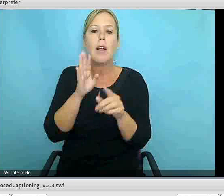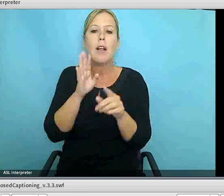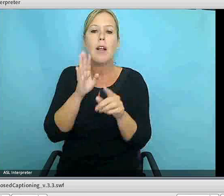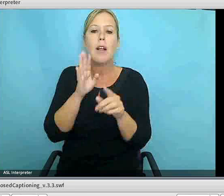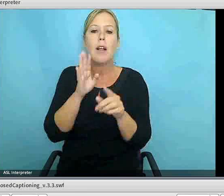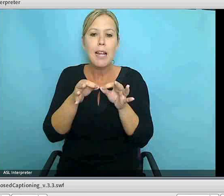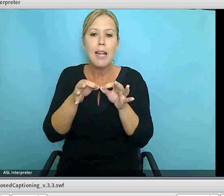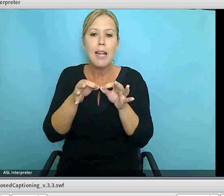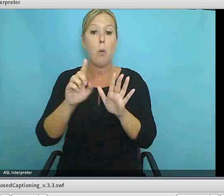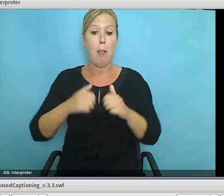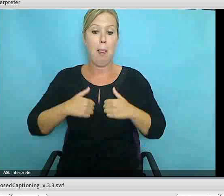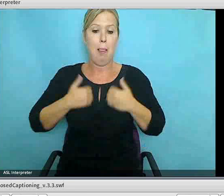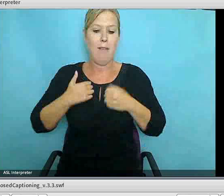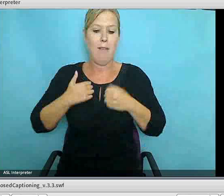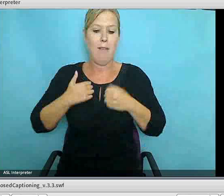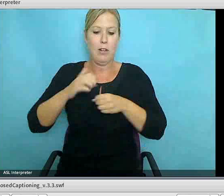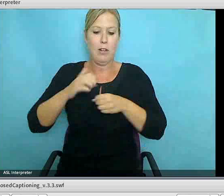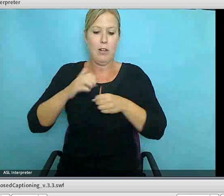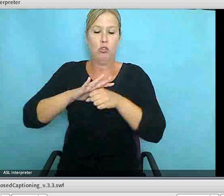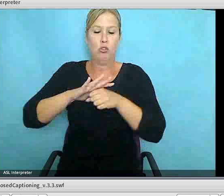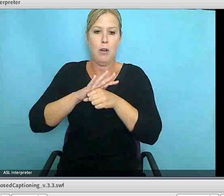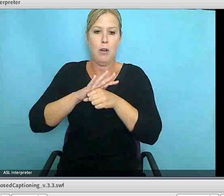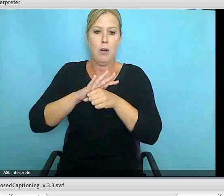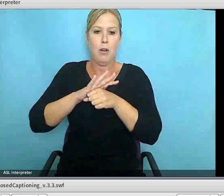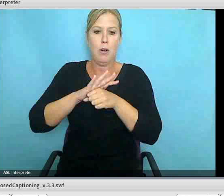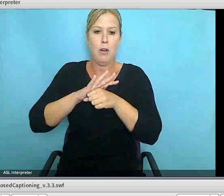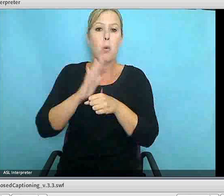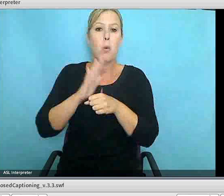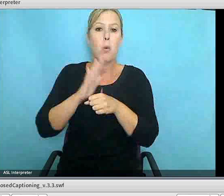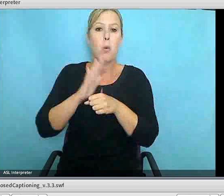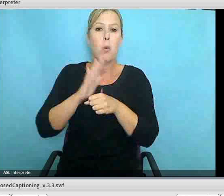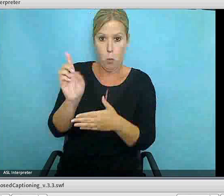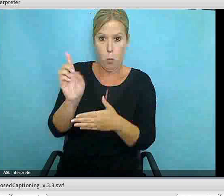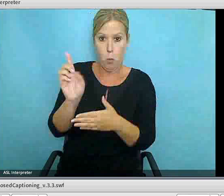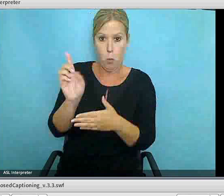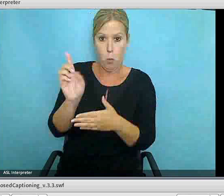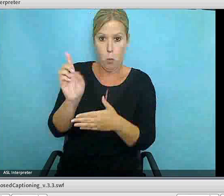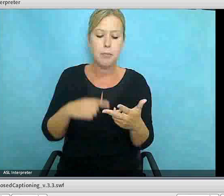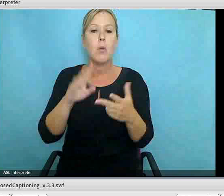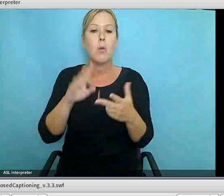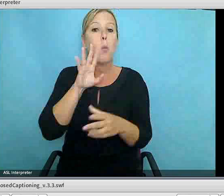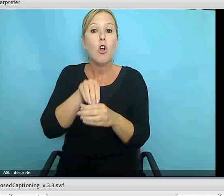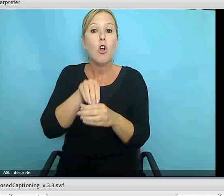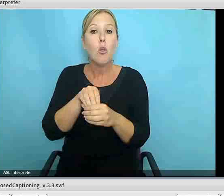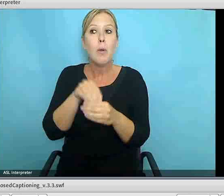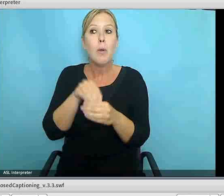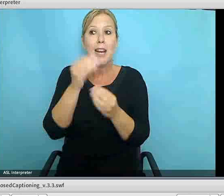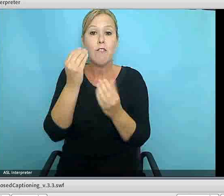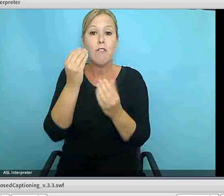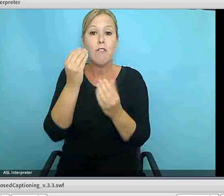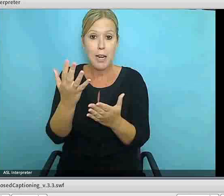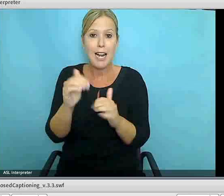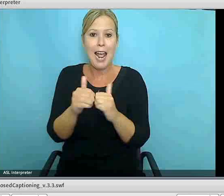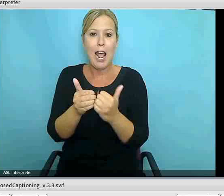It will include information on how to contact each plan because that's something that someone's